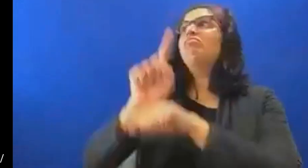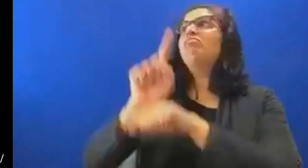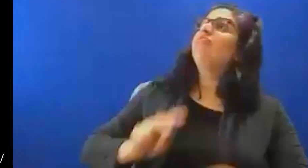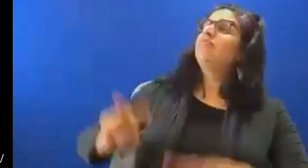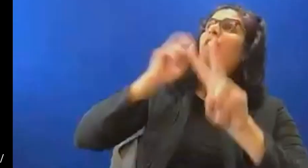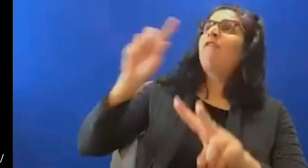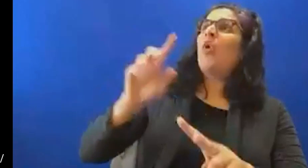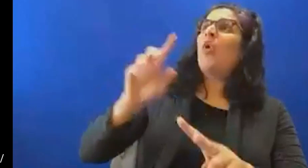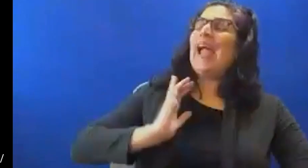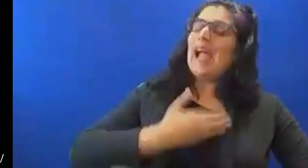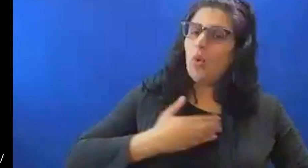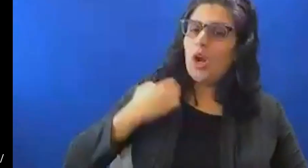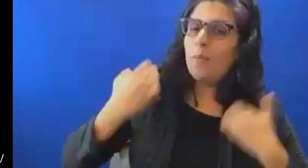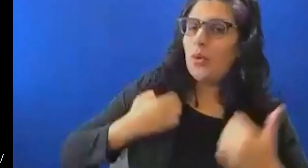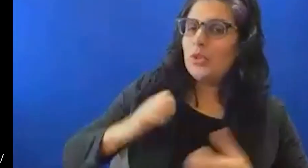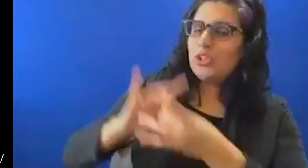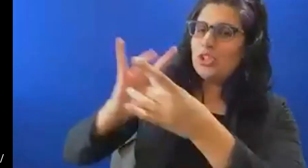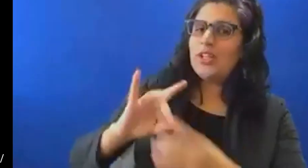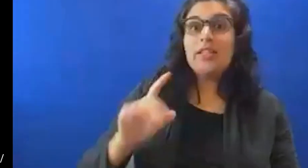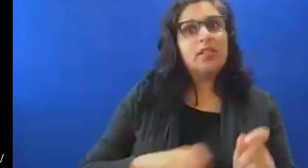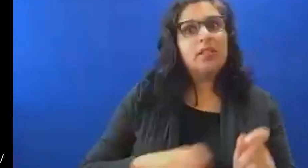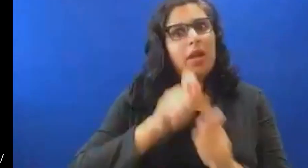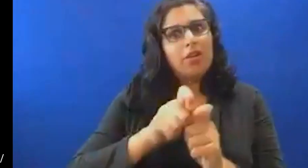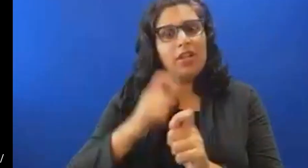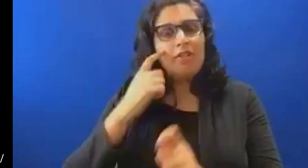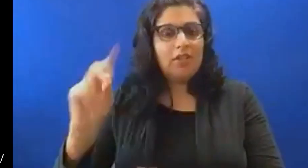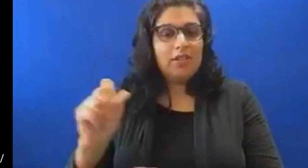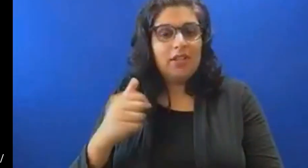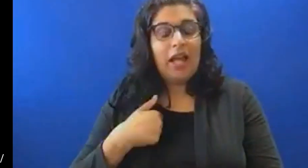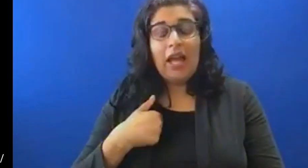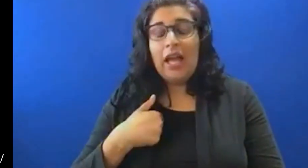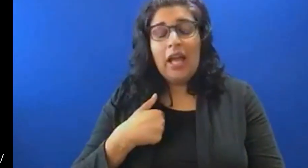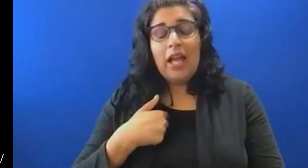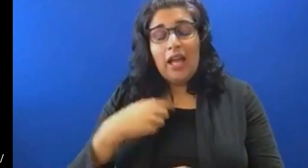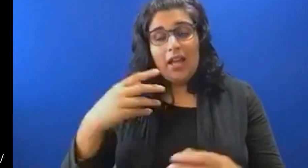And so, I will shout from the rooftops for people to watch Stella Young's TED talk all